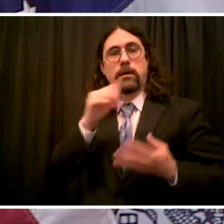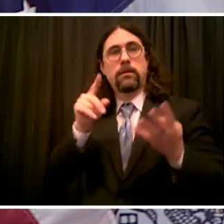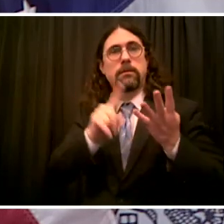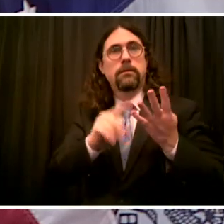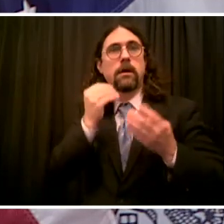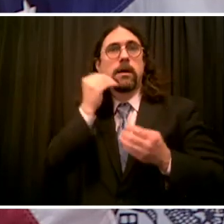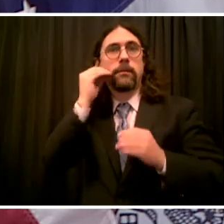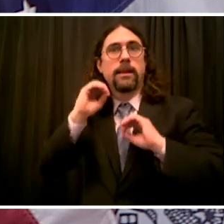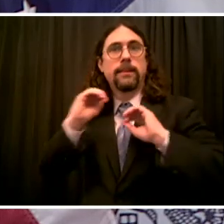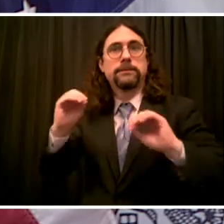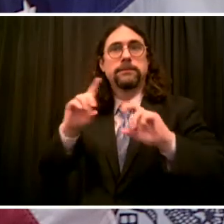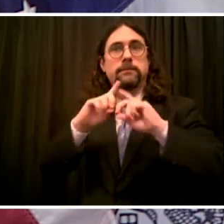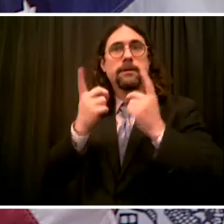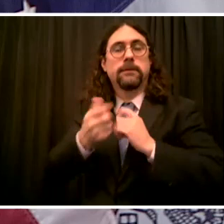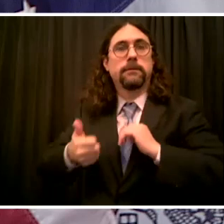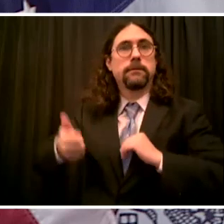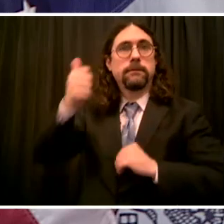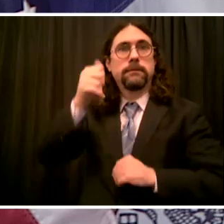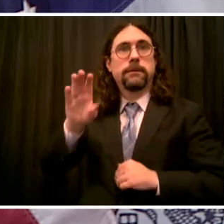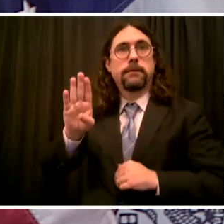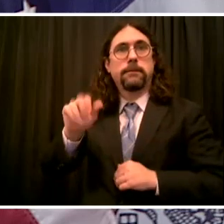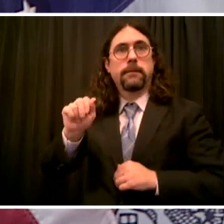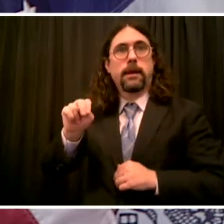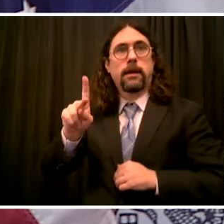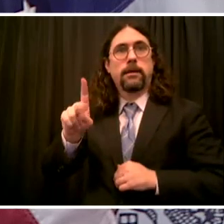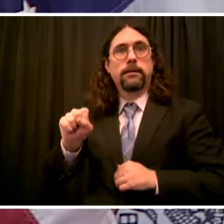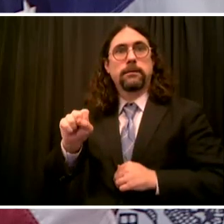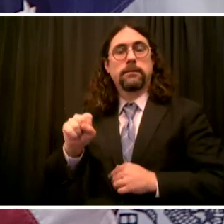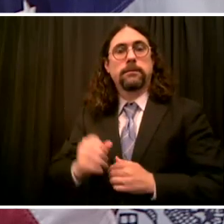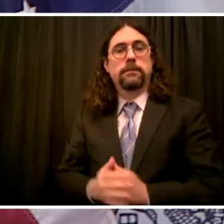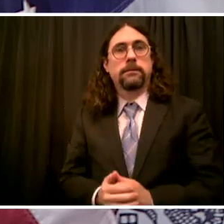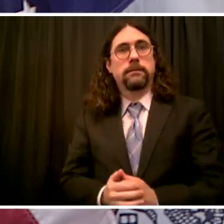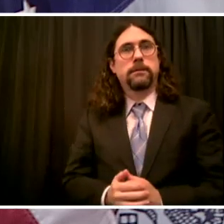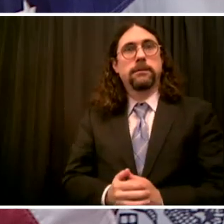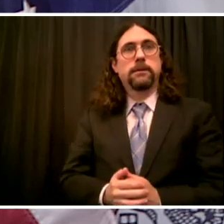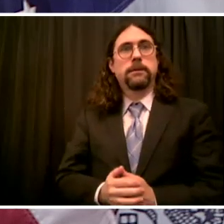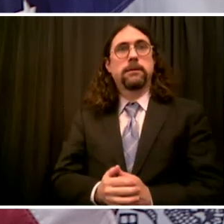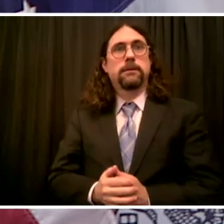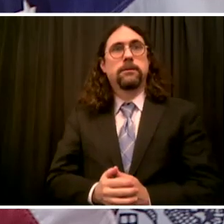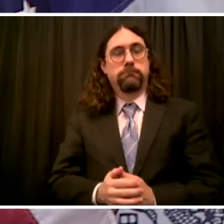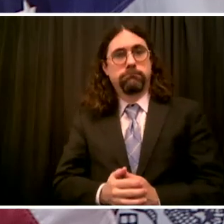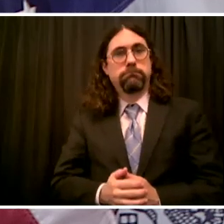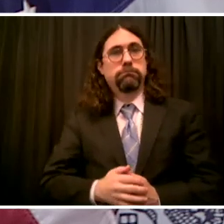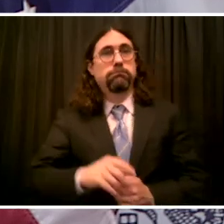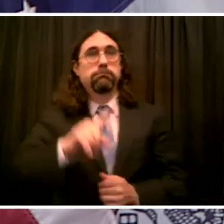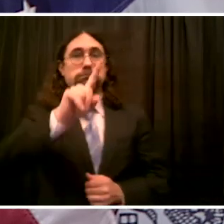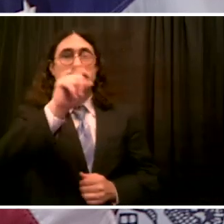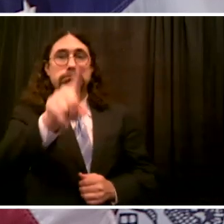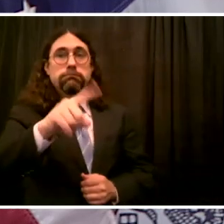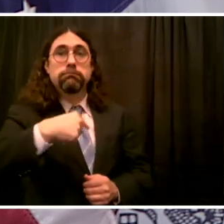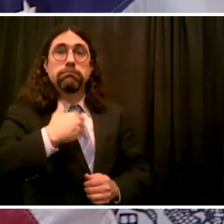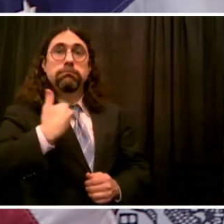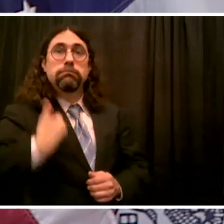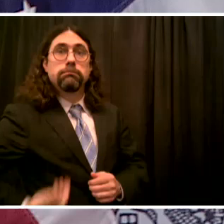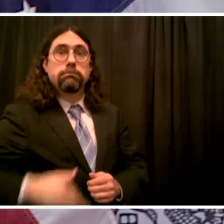TROTTENBURG AND WITH HTAT I'LL TASRTI WTH RICH LAMB. HI THERE,